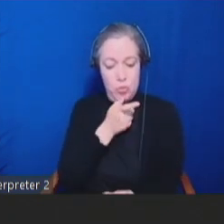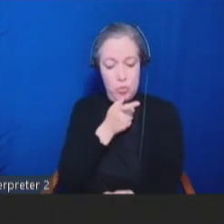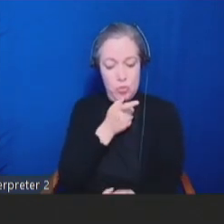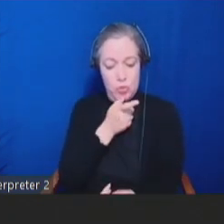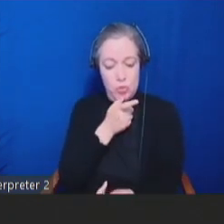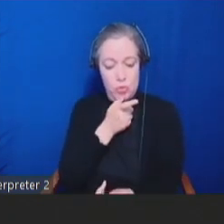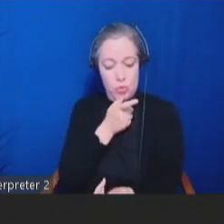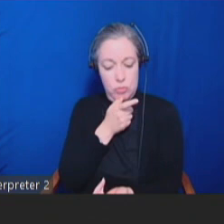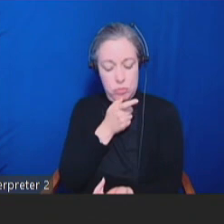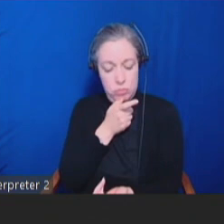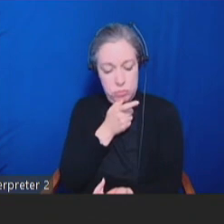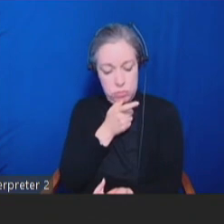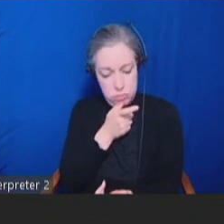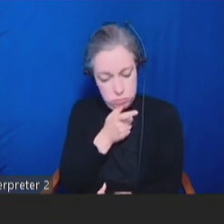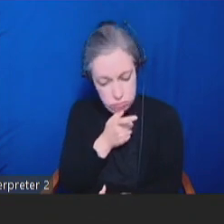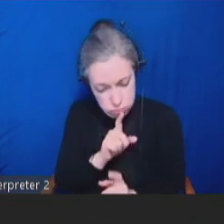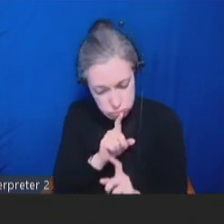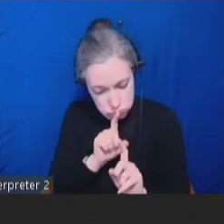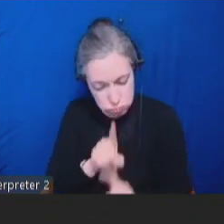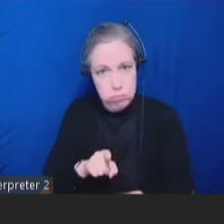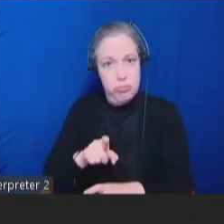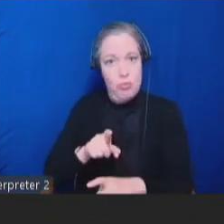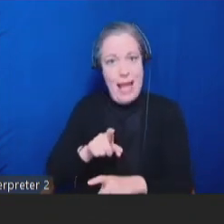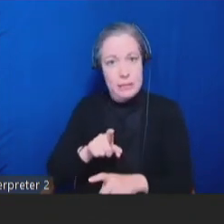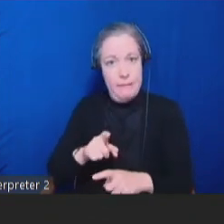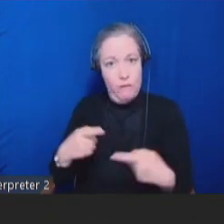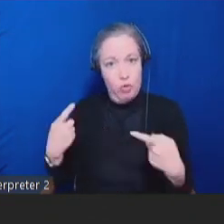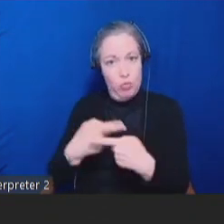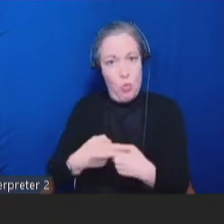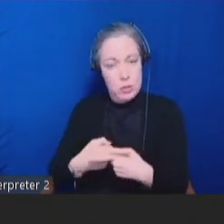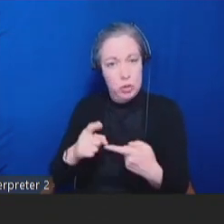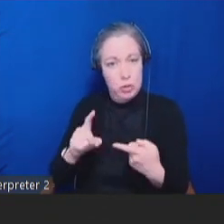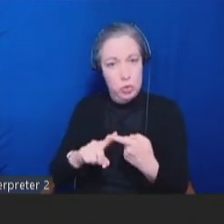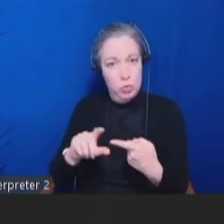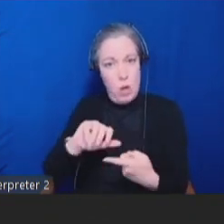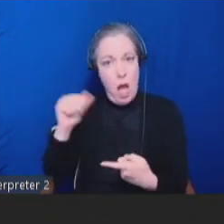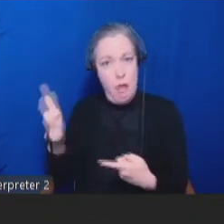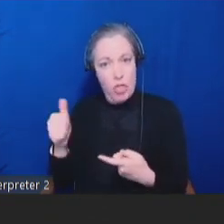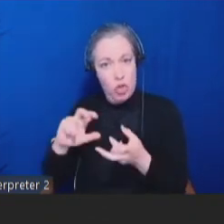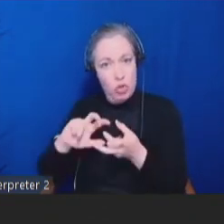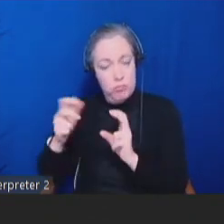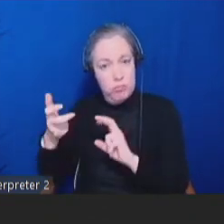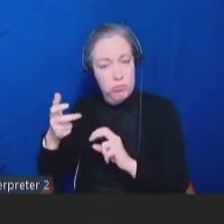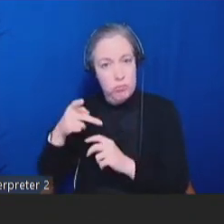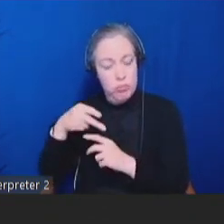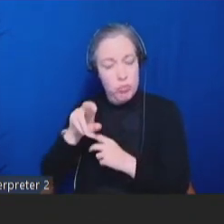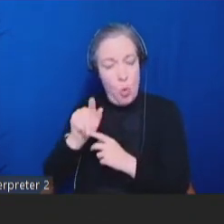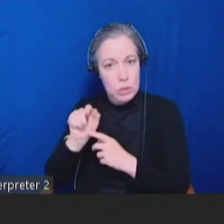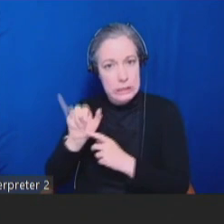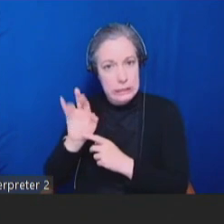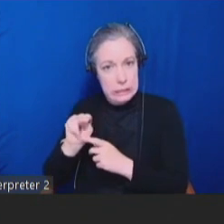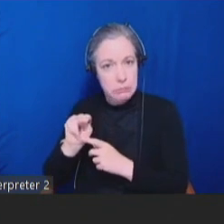of cross-reactivity of the target antigen to other host proteins. And in our clinical trial,